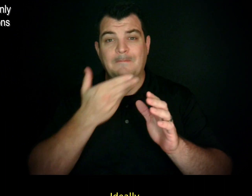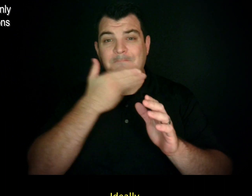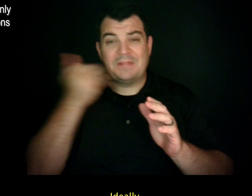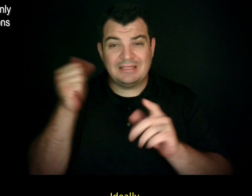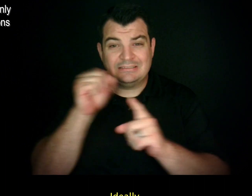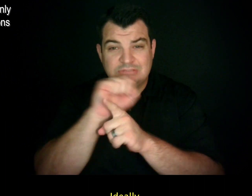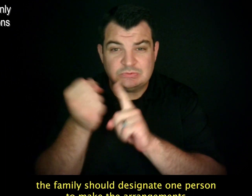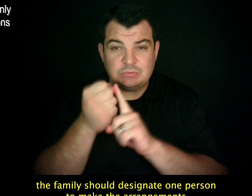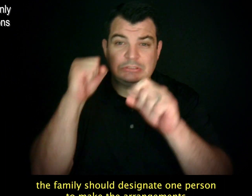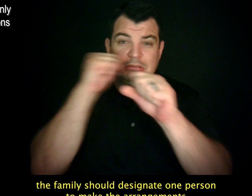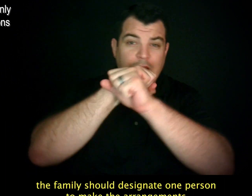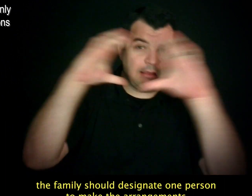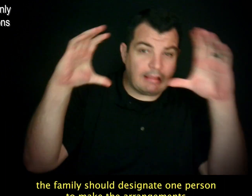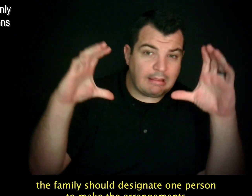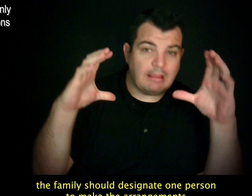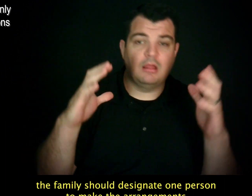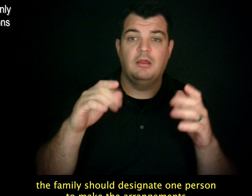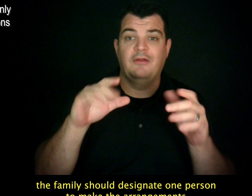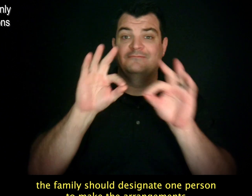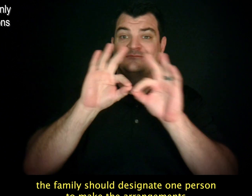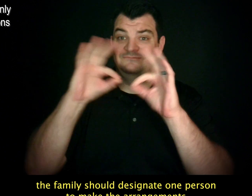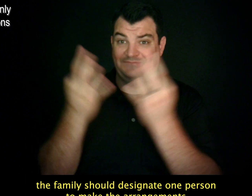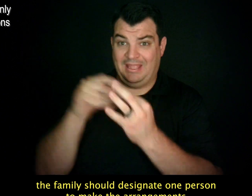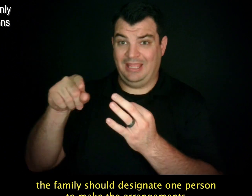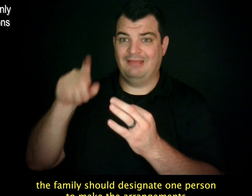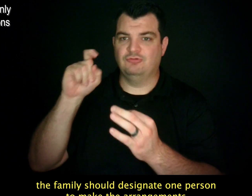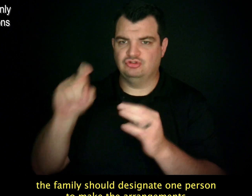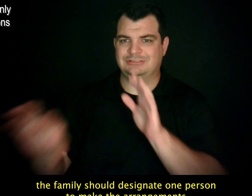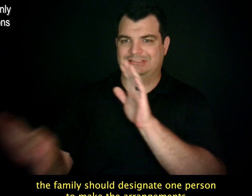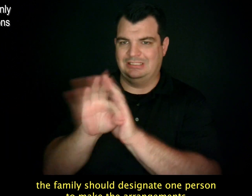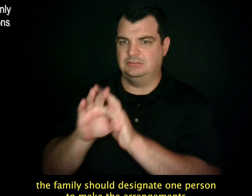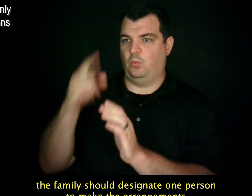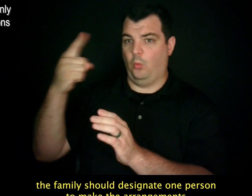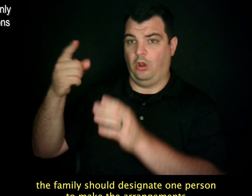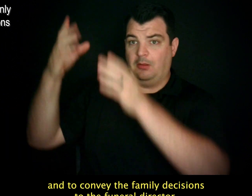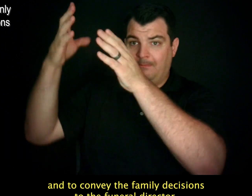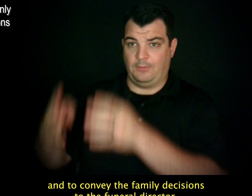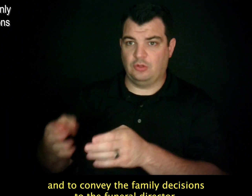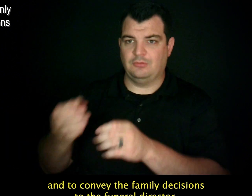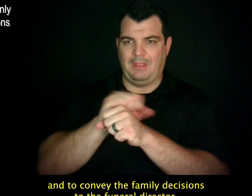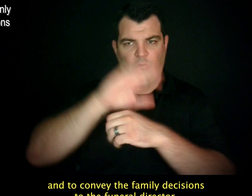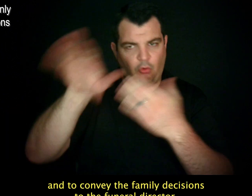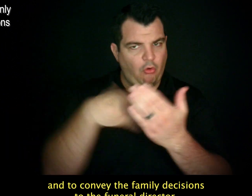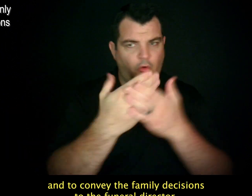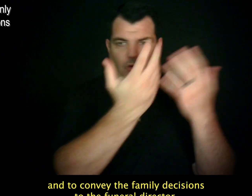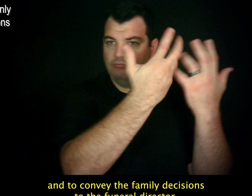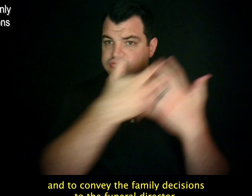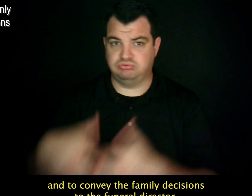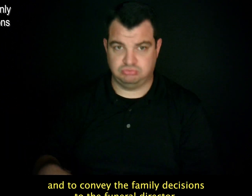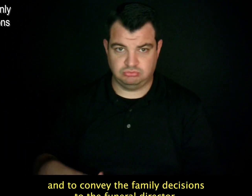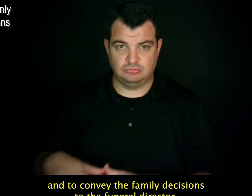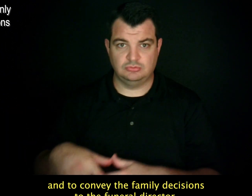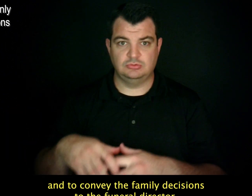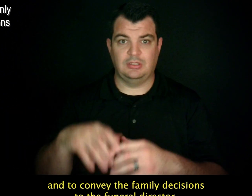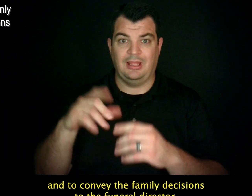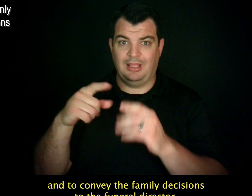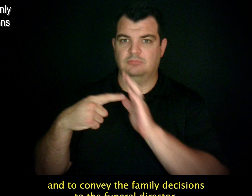Ideally, the family should designate one person to make the arrangements and to convey the family decisions to the funeral director.